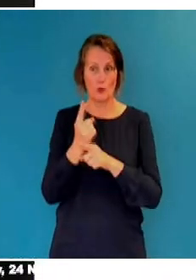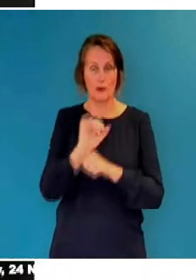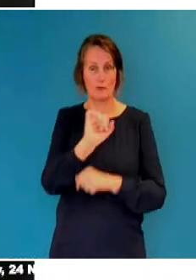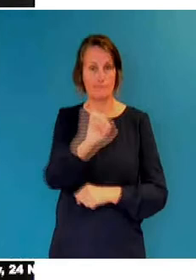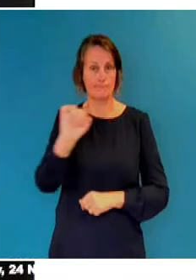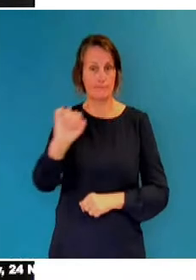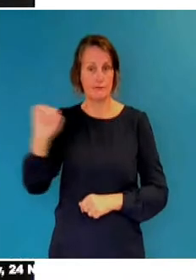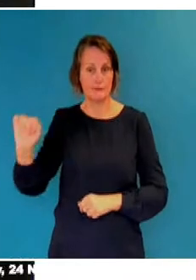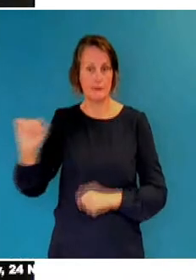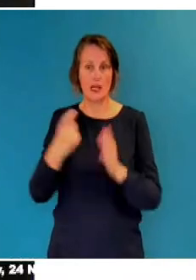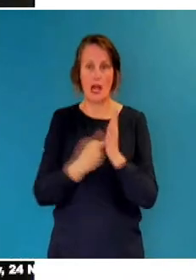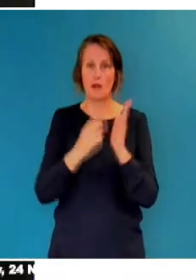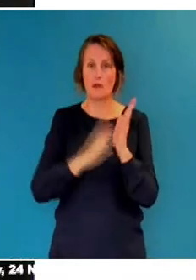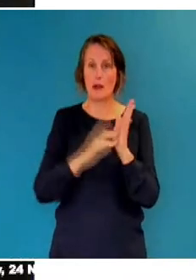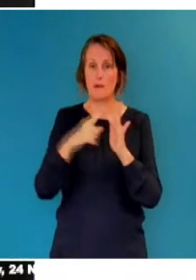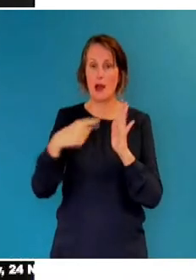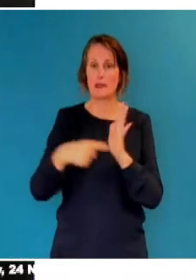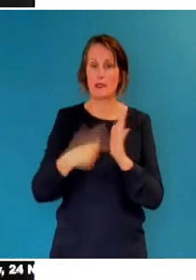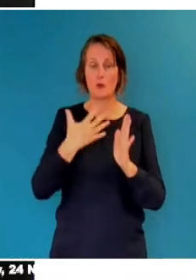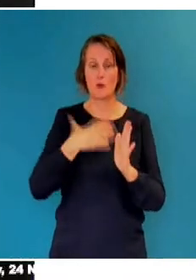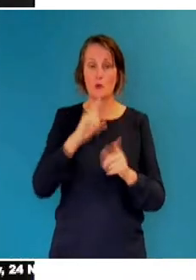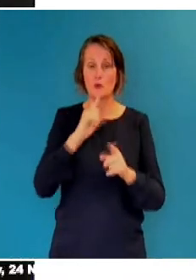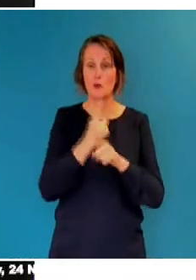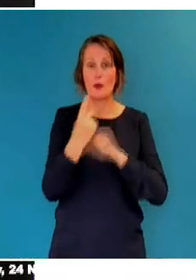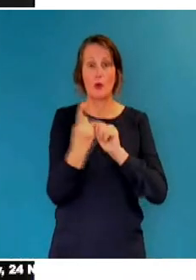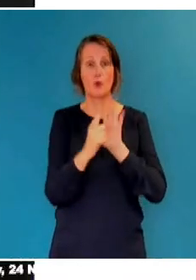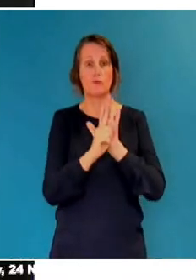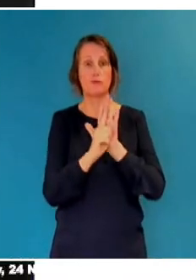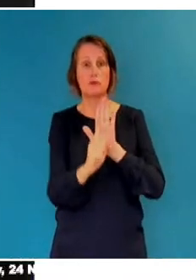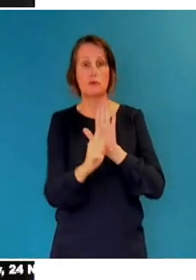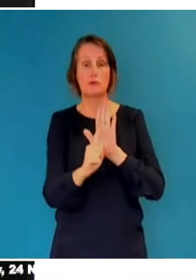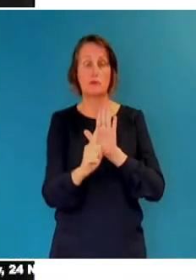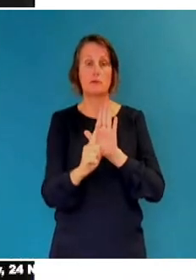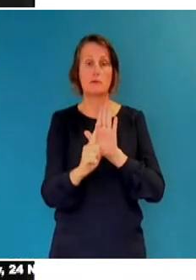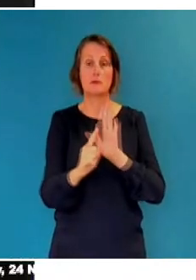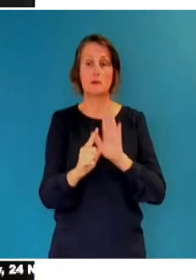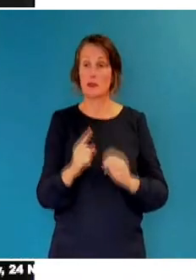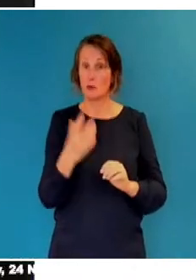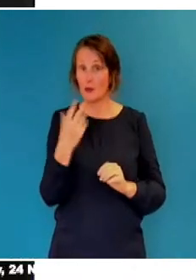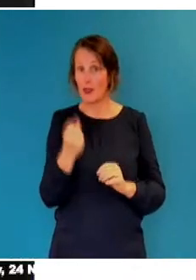RMIT wishes to announce its appearance. Is there a further appearance that has not previously been announced?